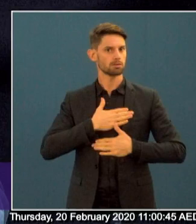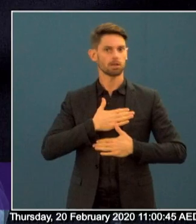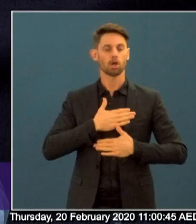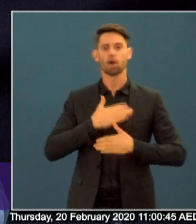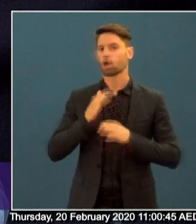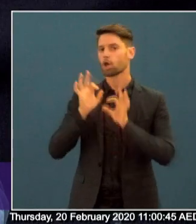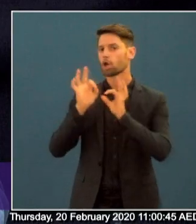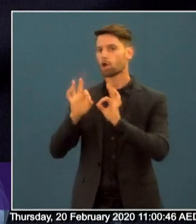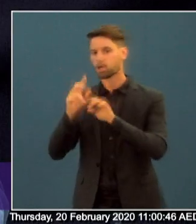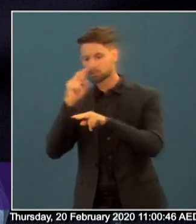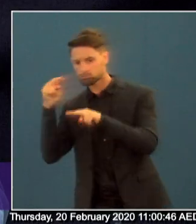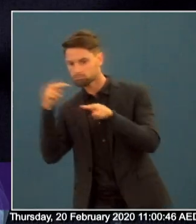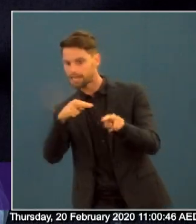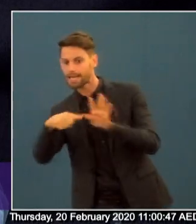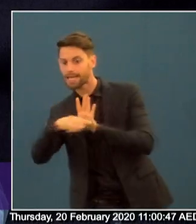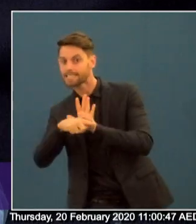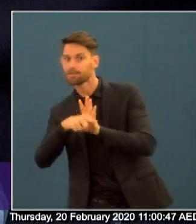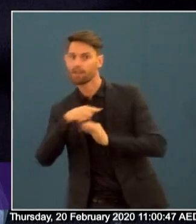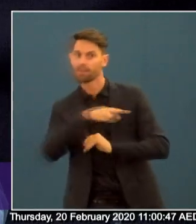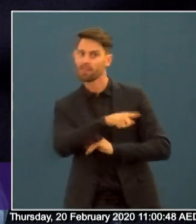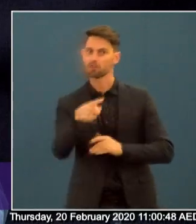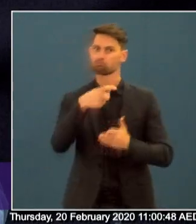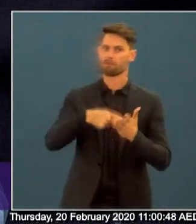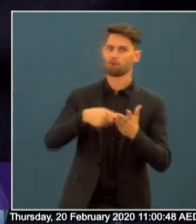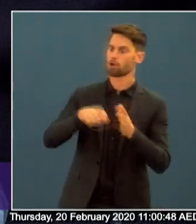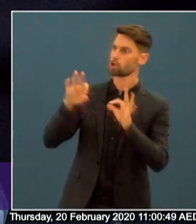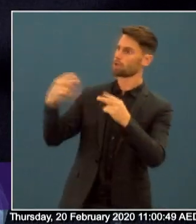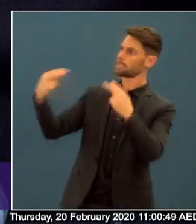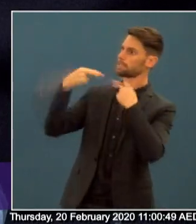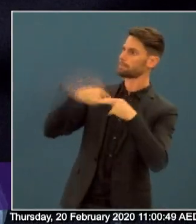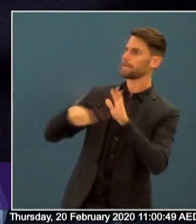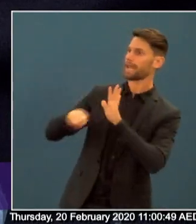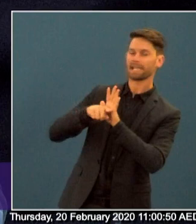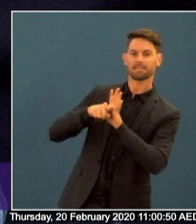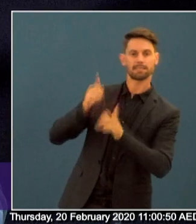wish to be viewed as valued members of society who make valuable contributions.